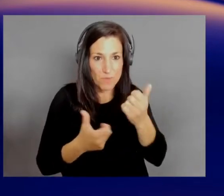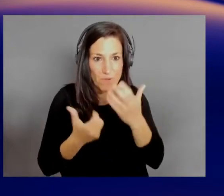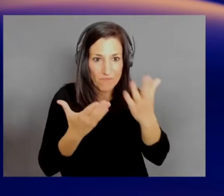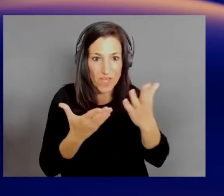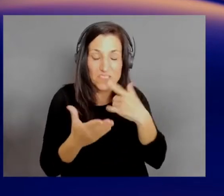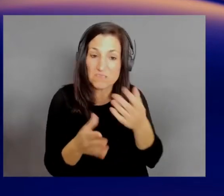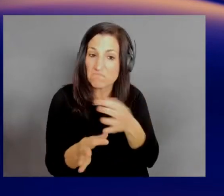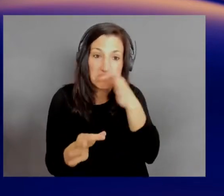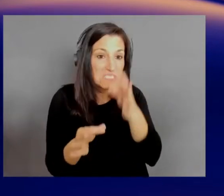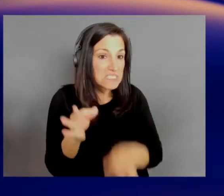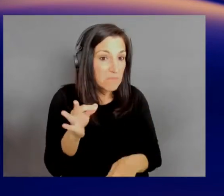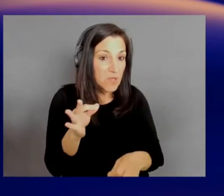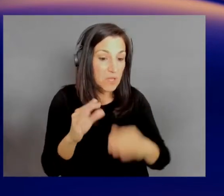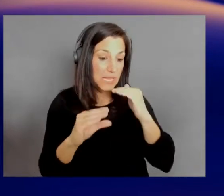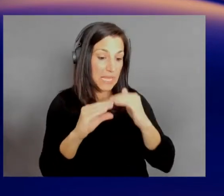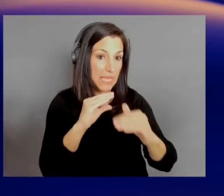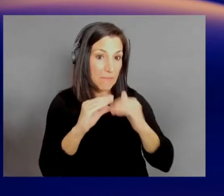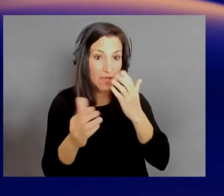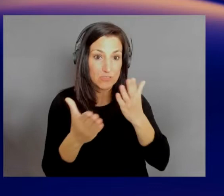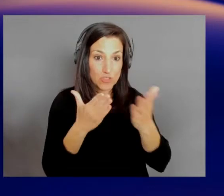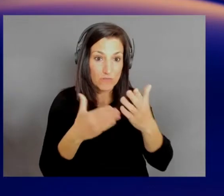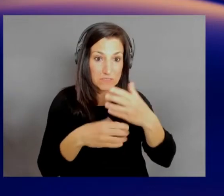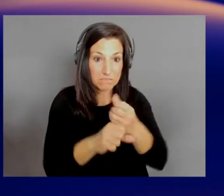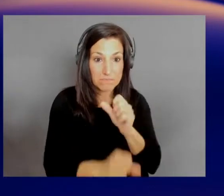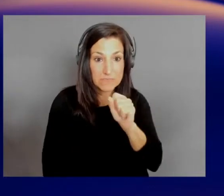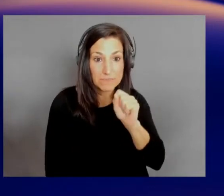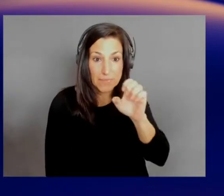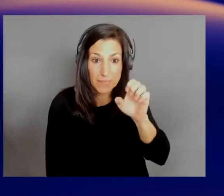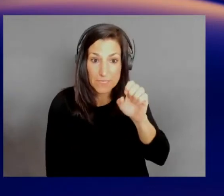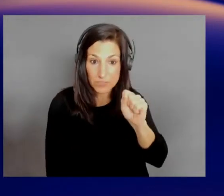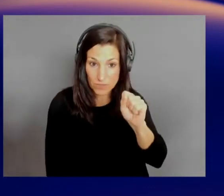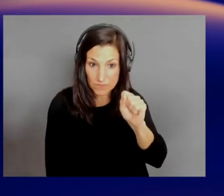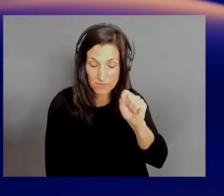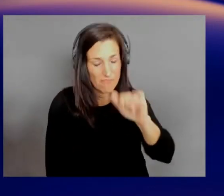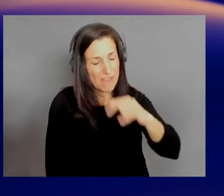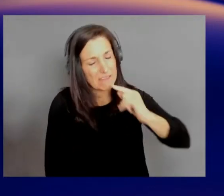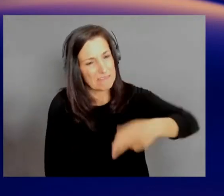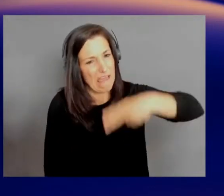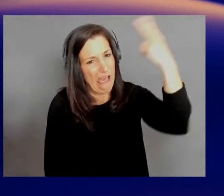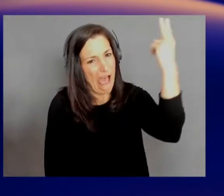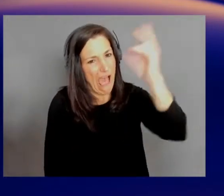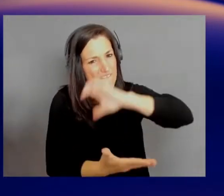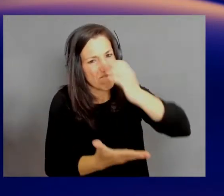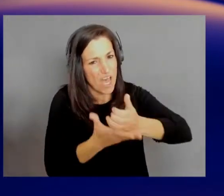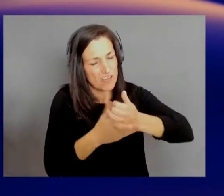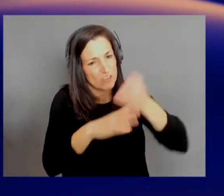It's really focused on high-volume, transactional, and email workloads that customers use.